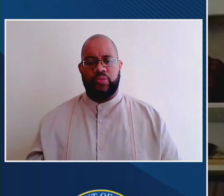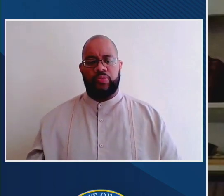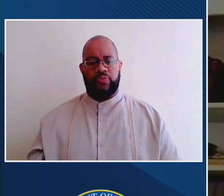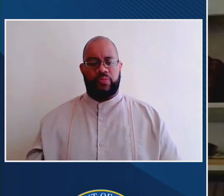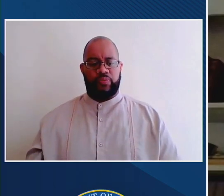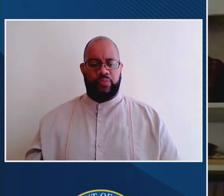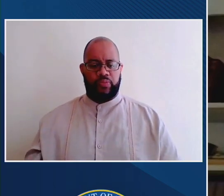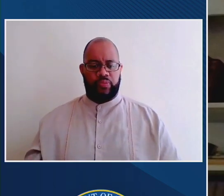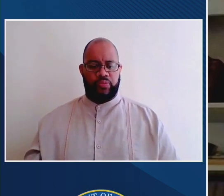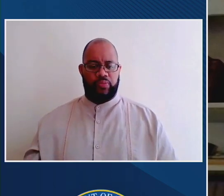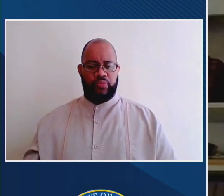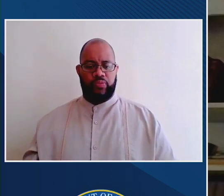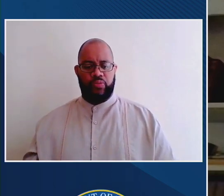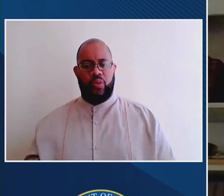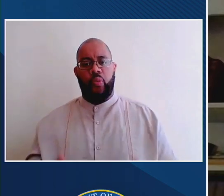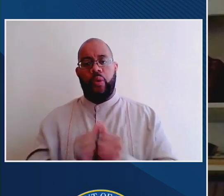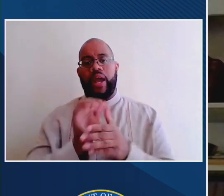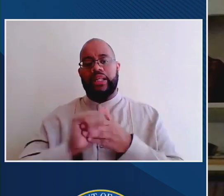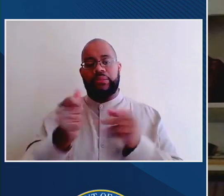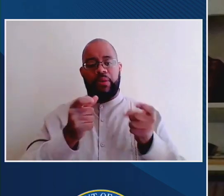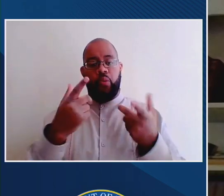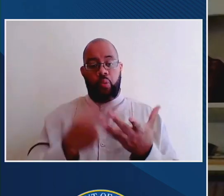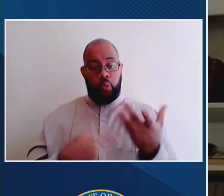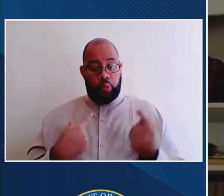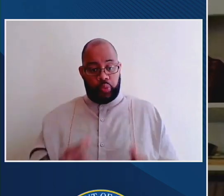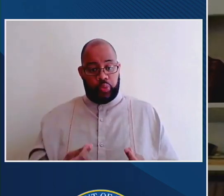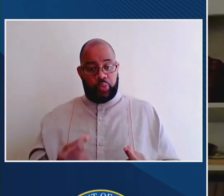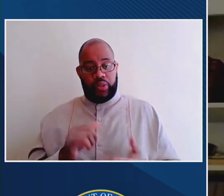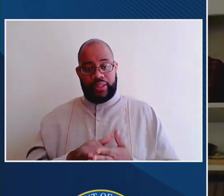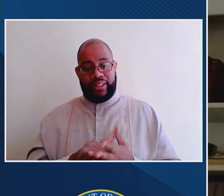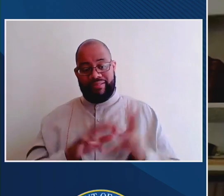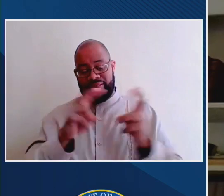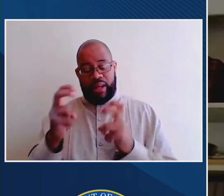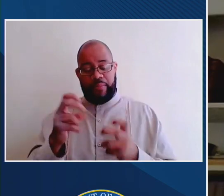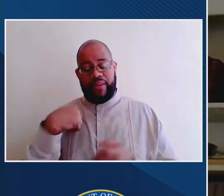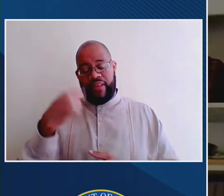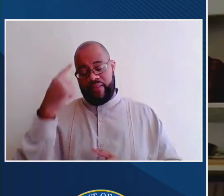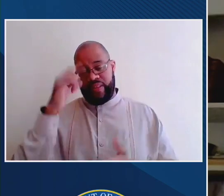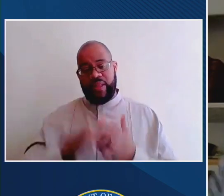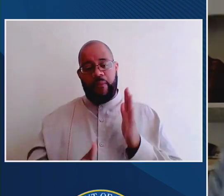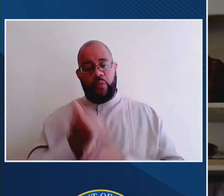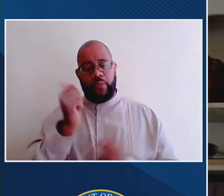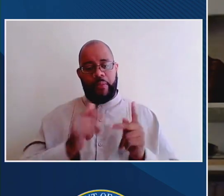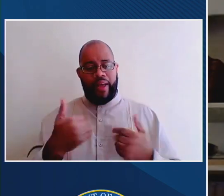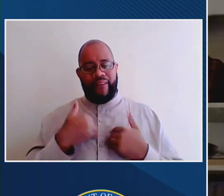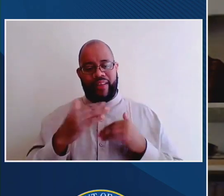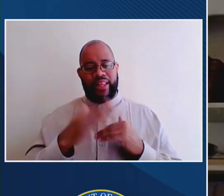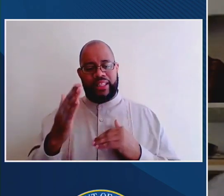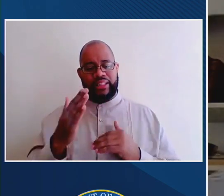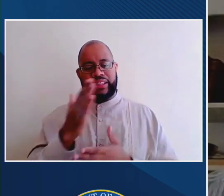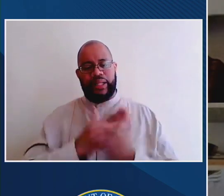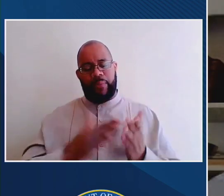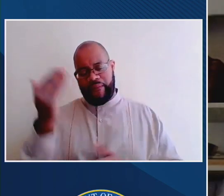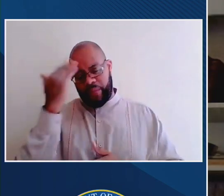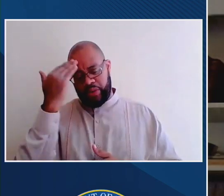With cash management. What I'd like to do is it being a topic which I think most people have at least some familiarity with, and others of great